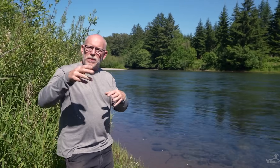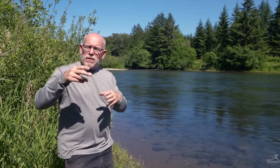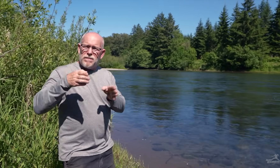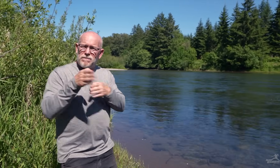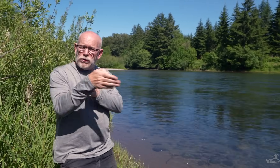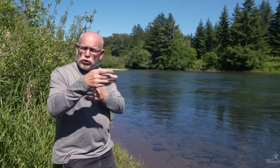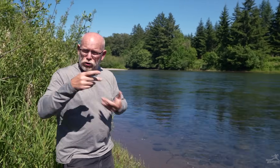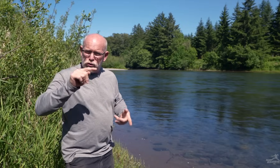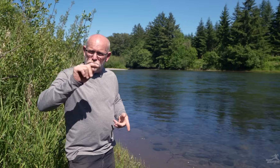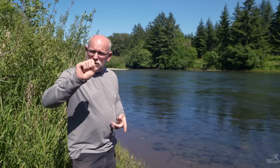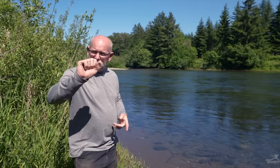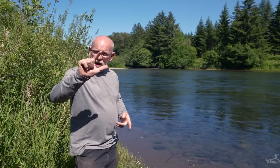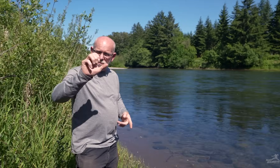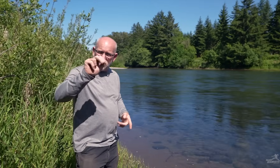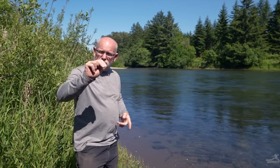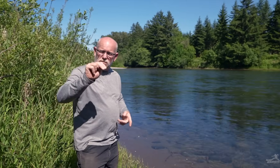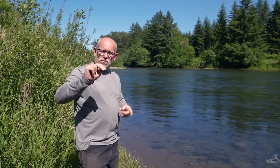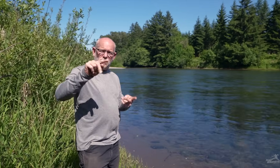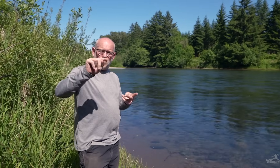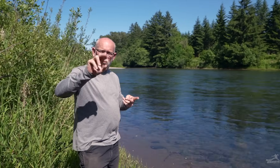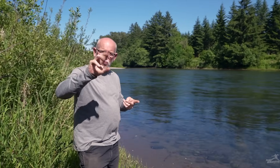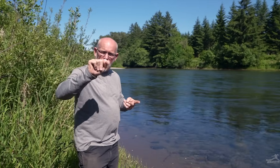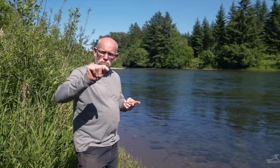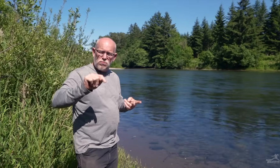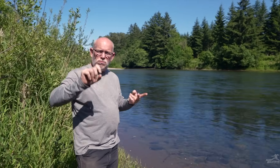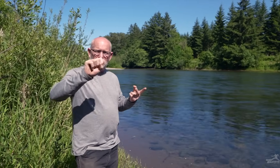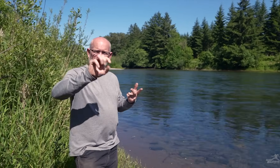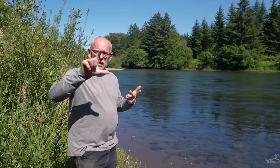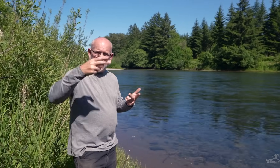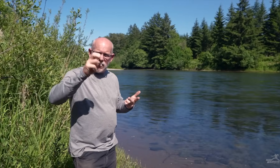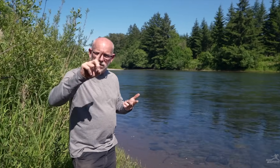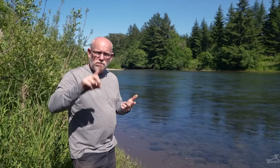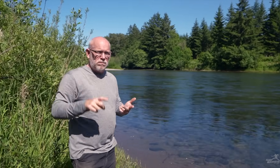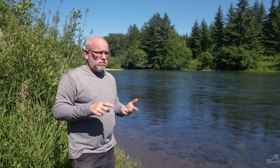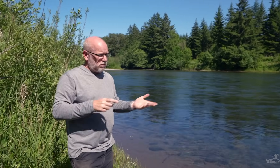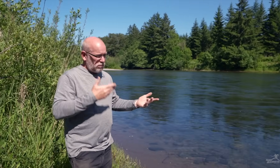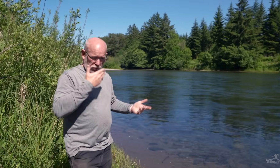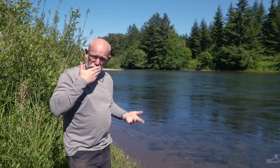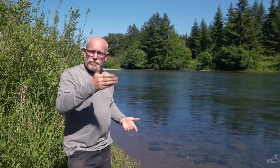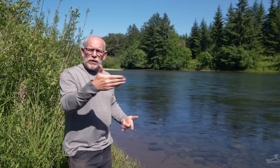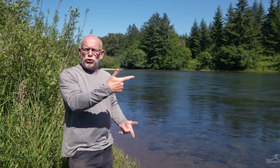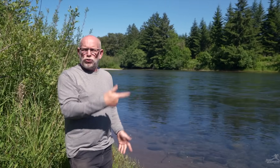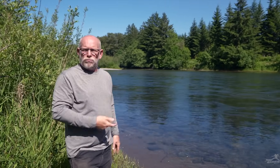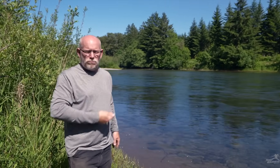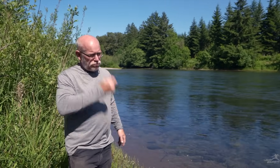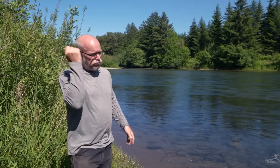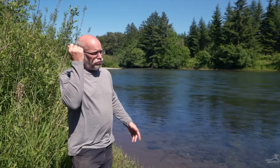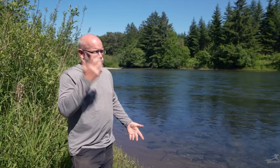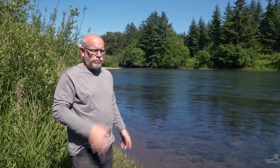There are fish here like salmon, trout, and steelhead. Plenty of good catches!